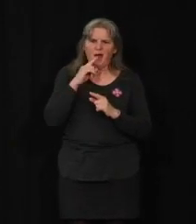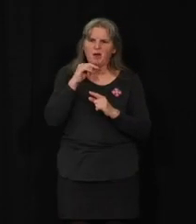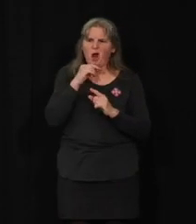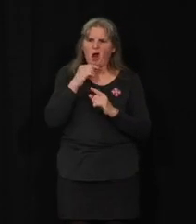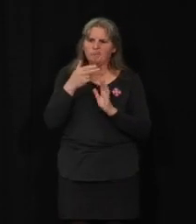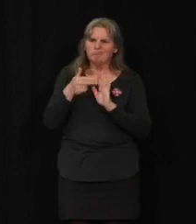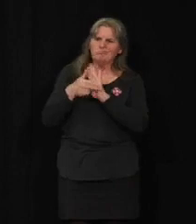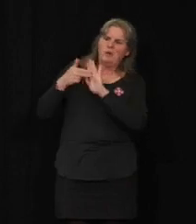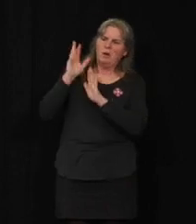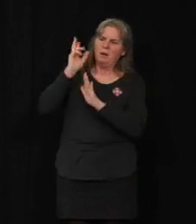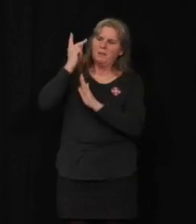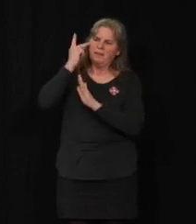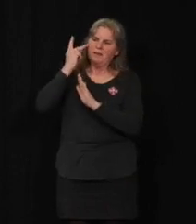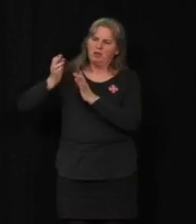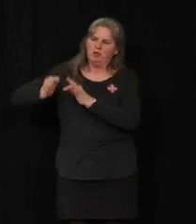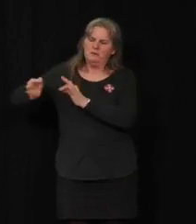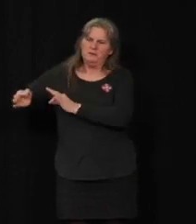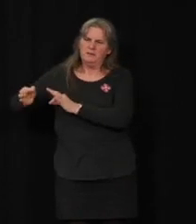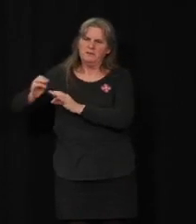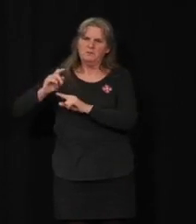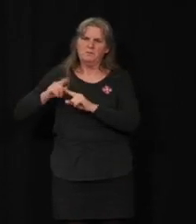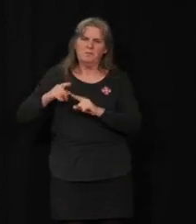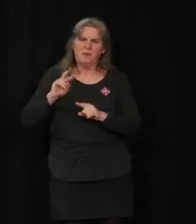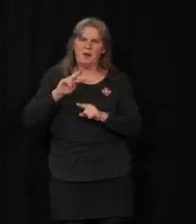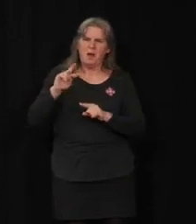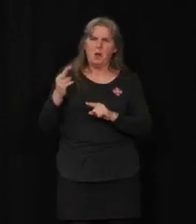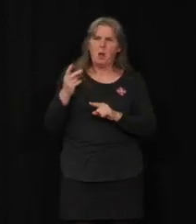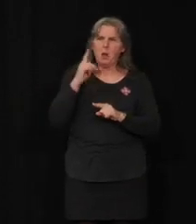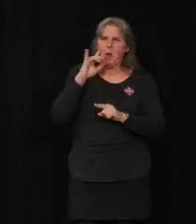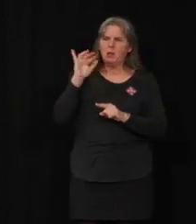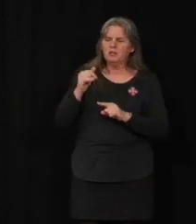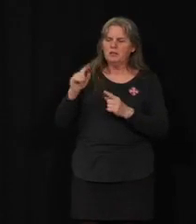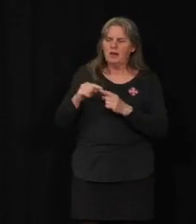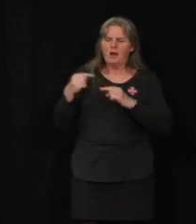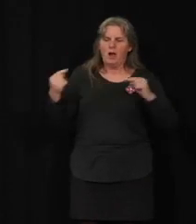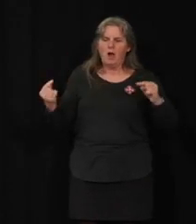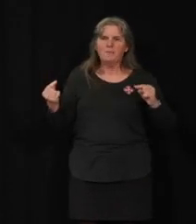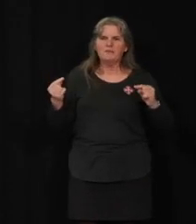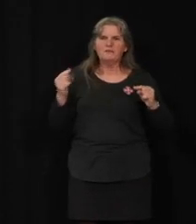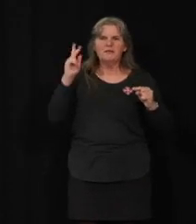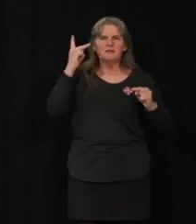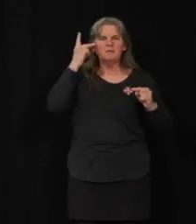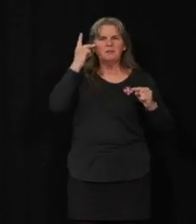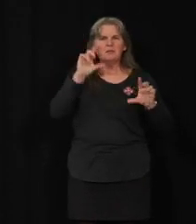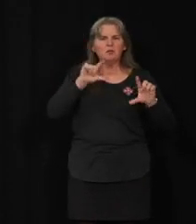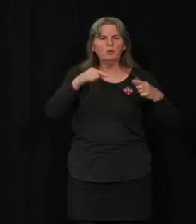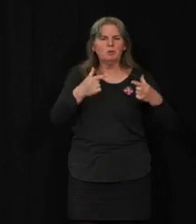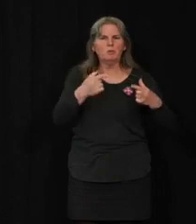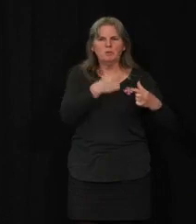It seems to me that giving the stiff arm to the opposition parties kind of is acting